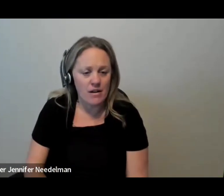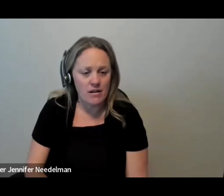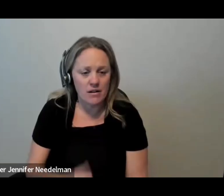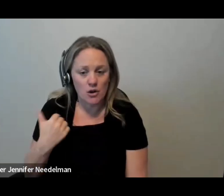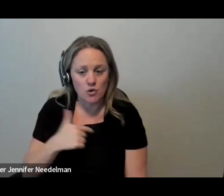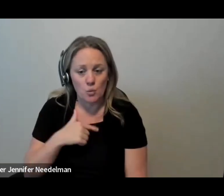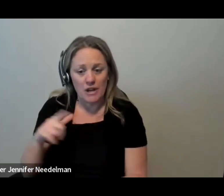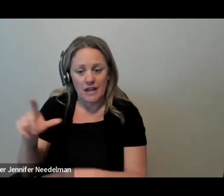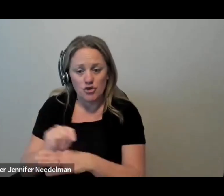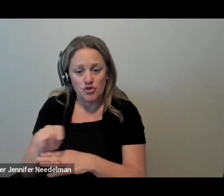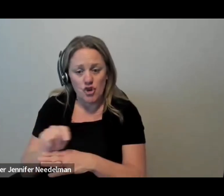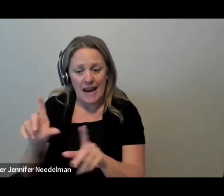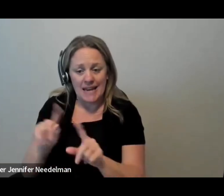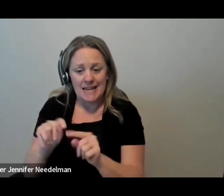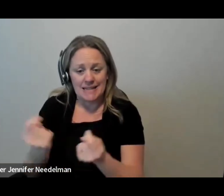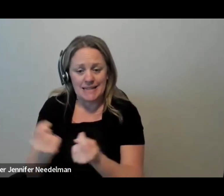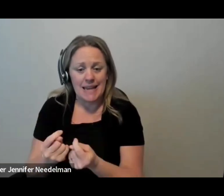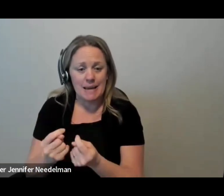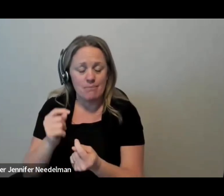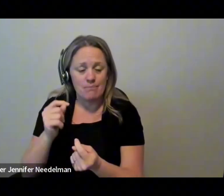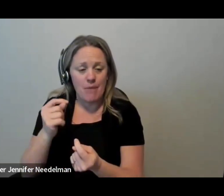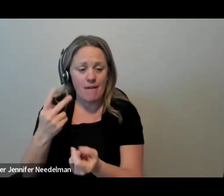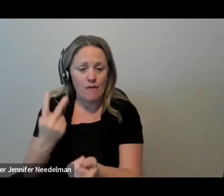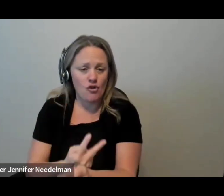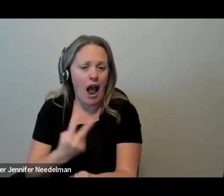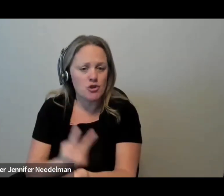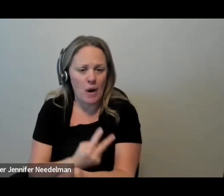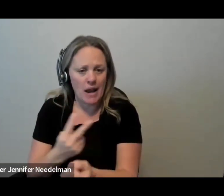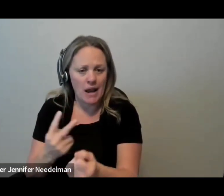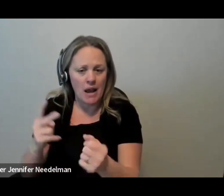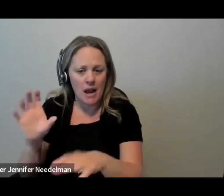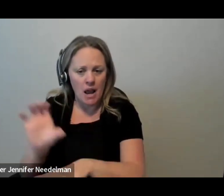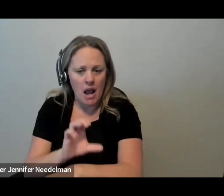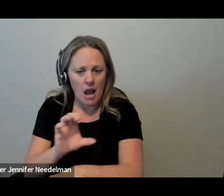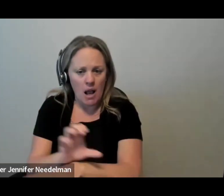of grad computer science students each year in our university accessibility team